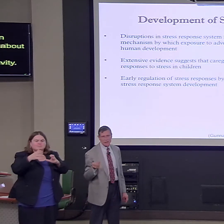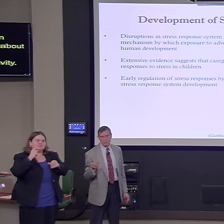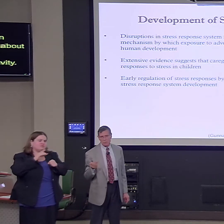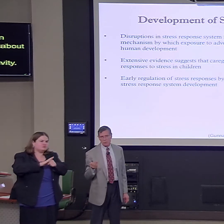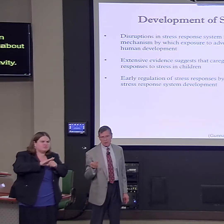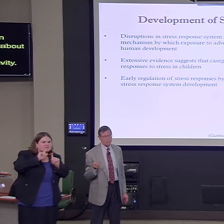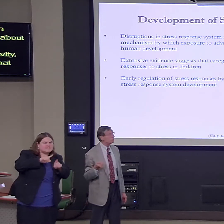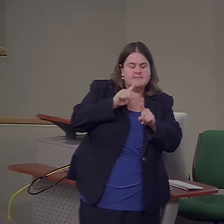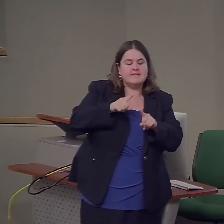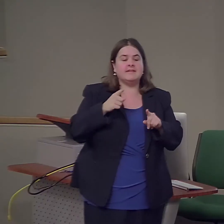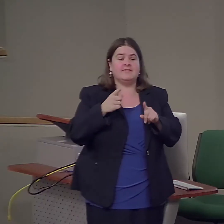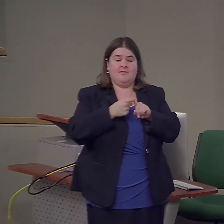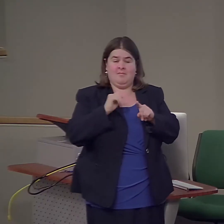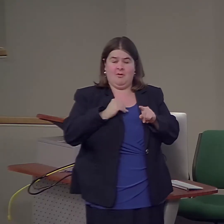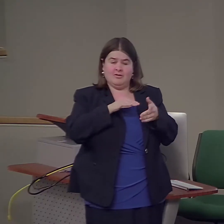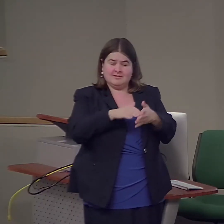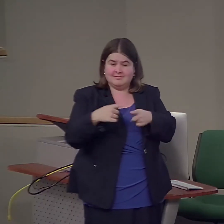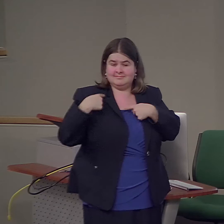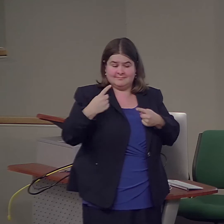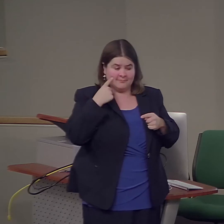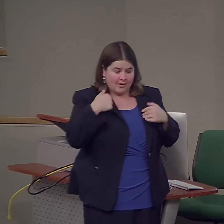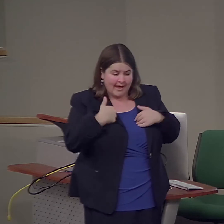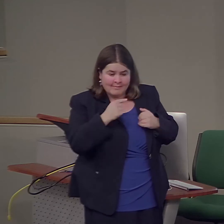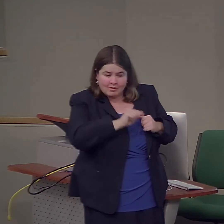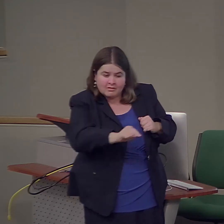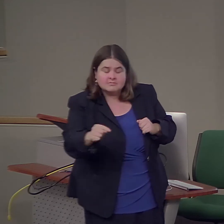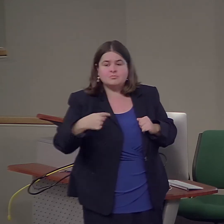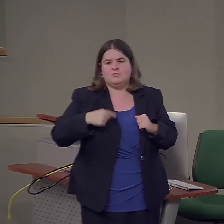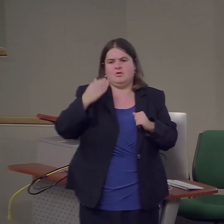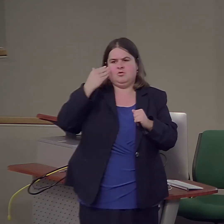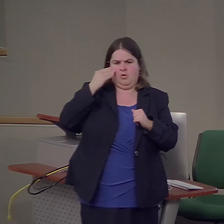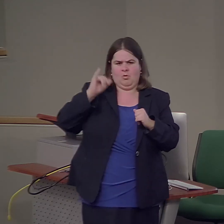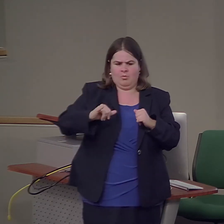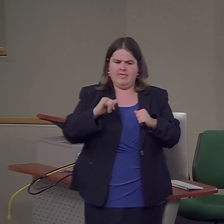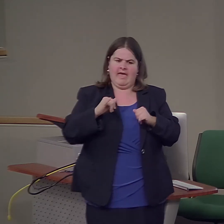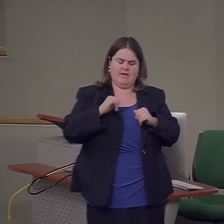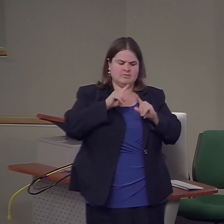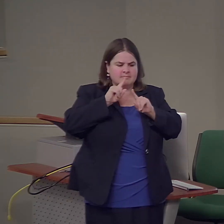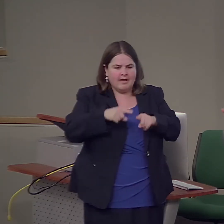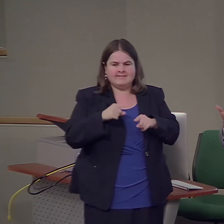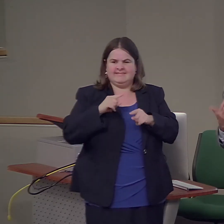from animal work in particular are thought to be essential mechanism by which exposure